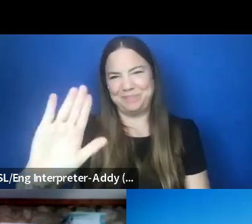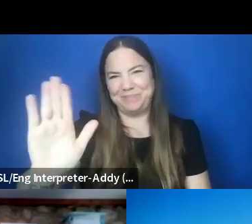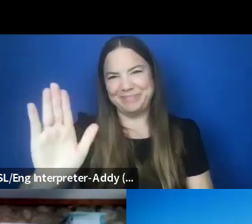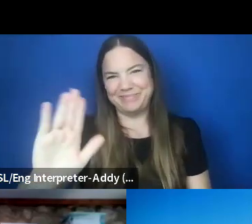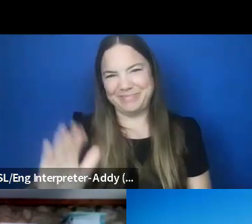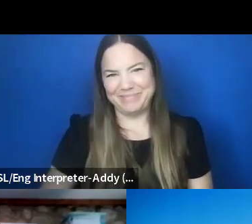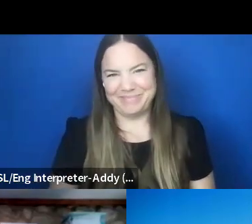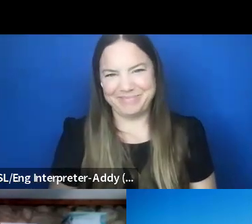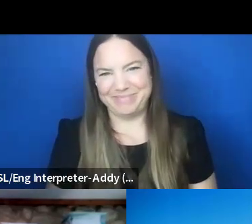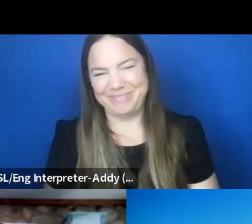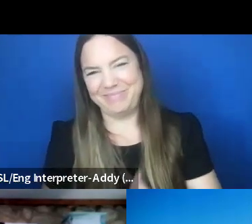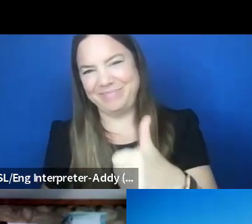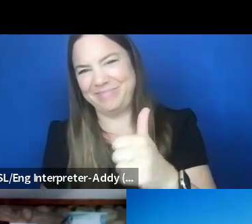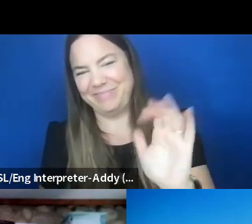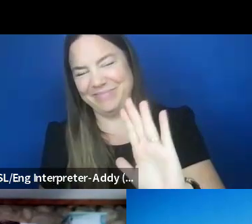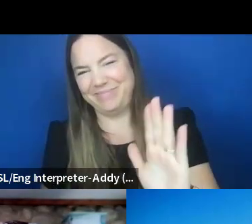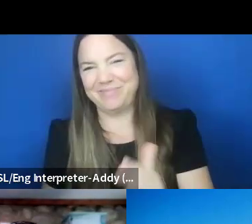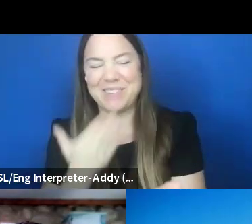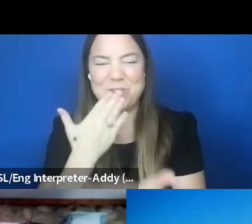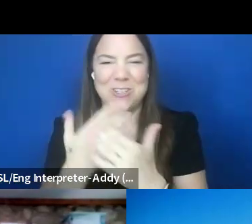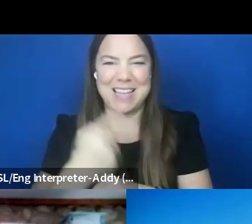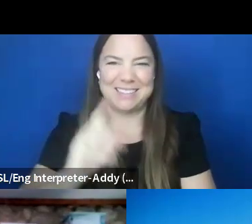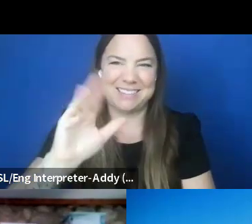Brooke Wilson: Sounds good. Brooke Wilson: Thanks, all thanks! Bye.